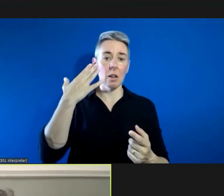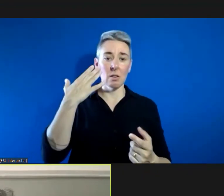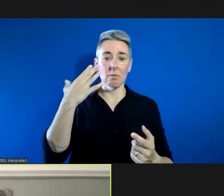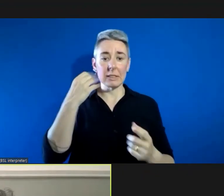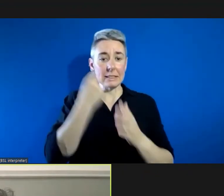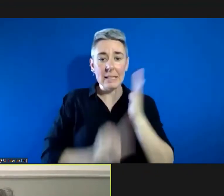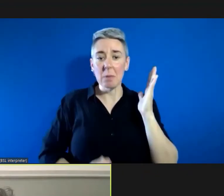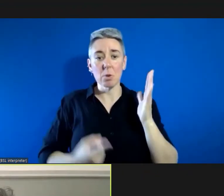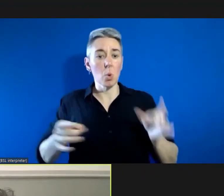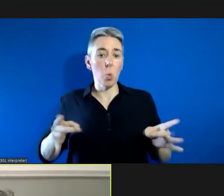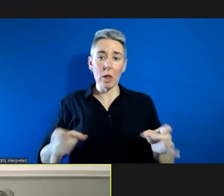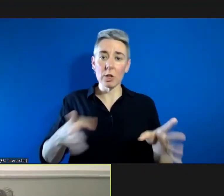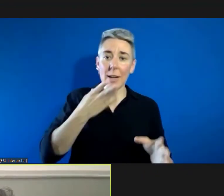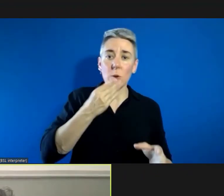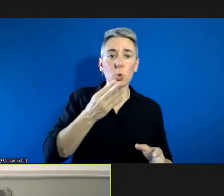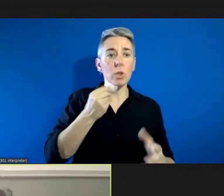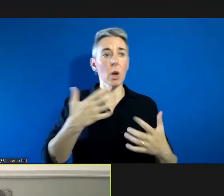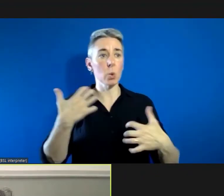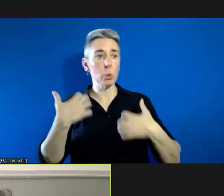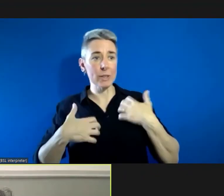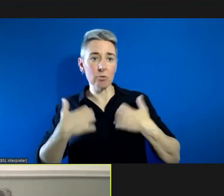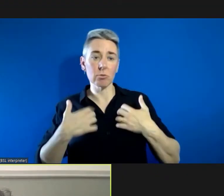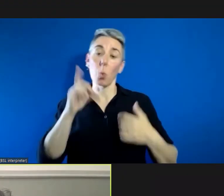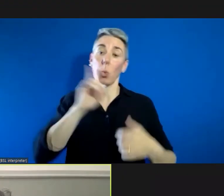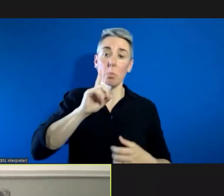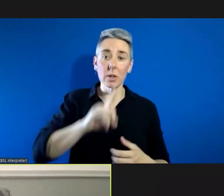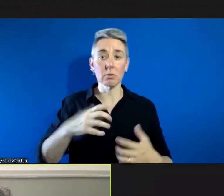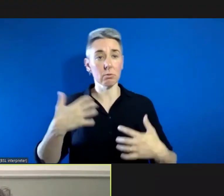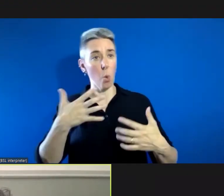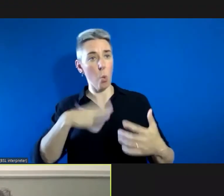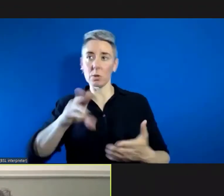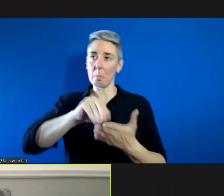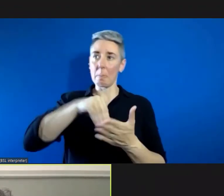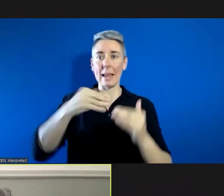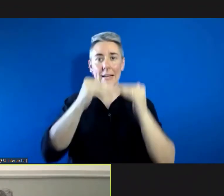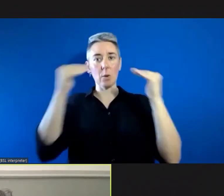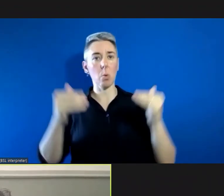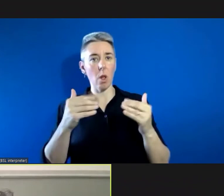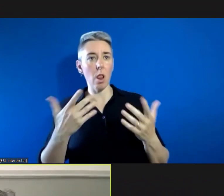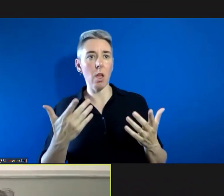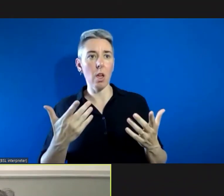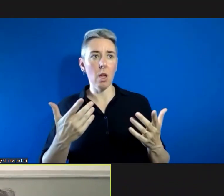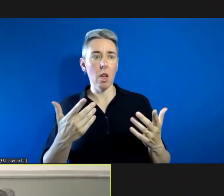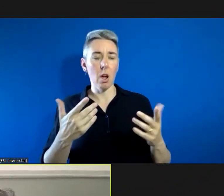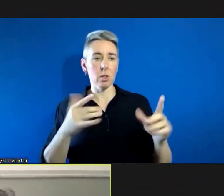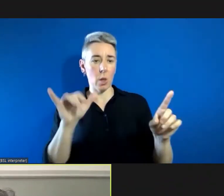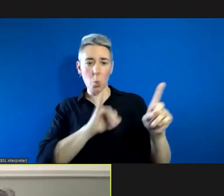change who also cares about being paid fairly. And so we're made up of those intersectional